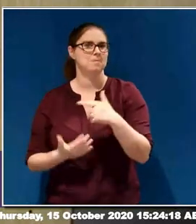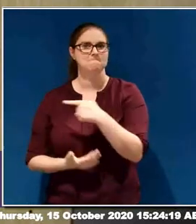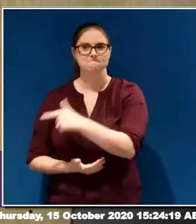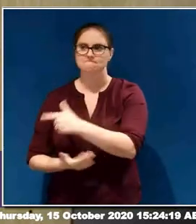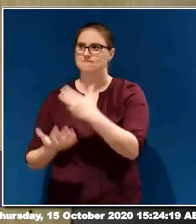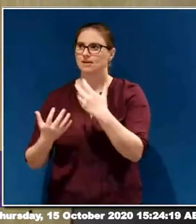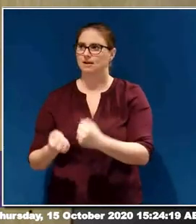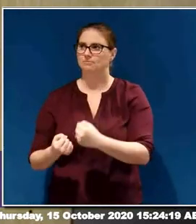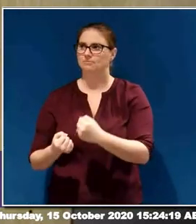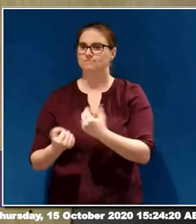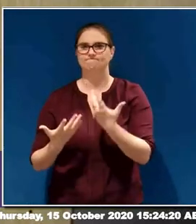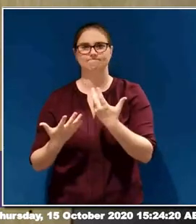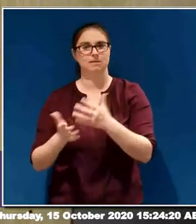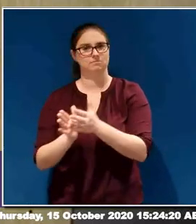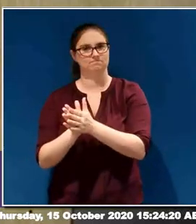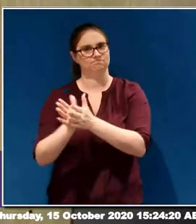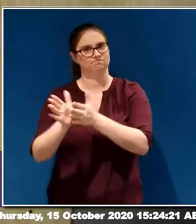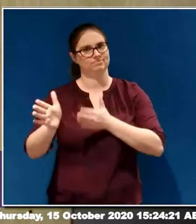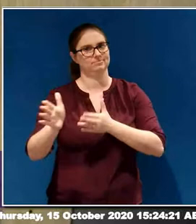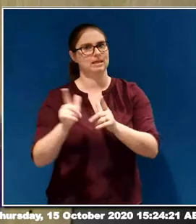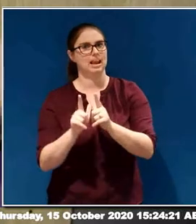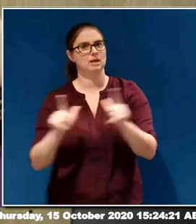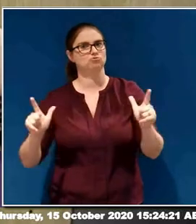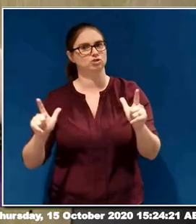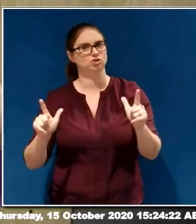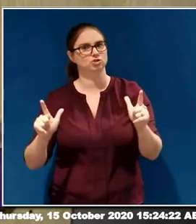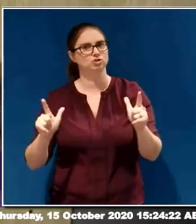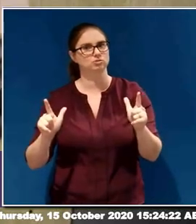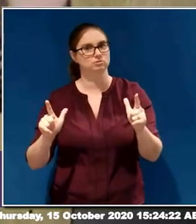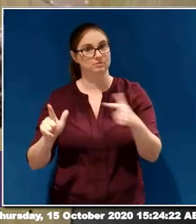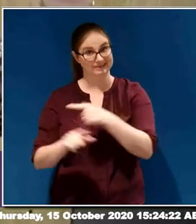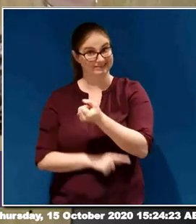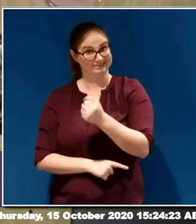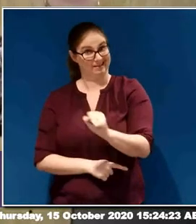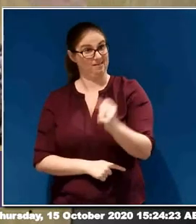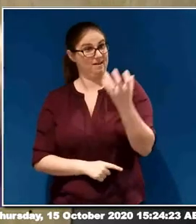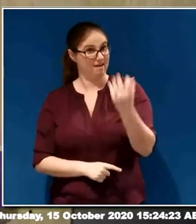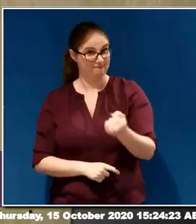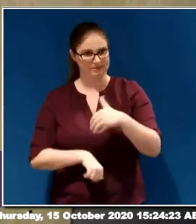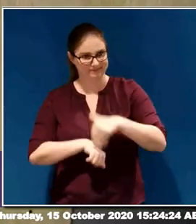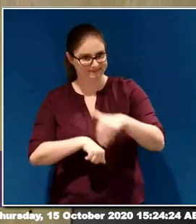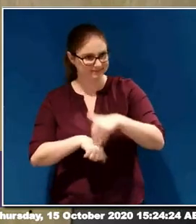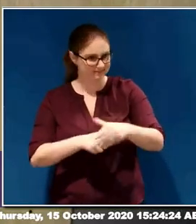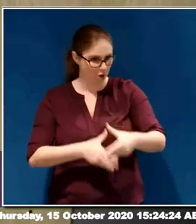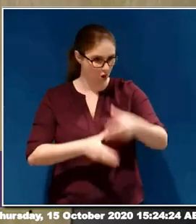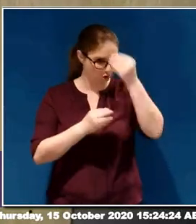still has language disorder but not, you know, severe enough to - and it has to